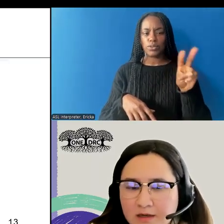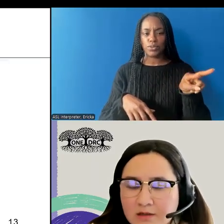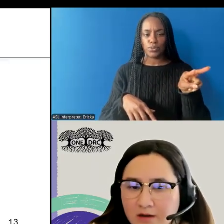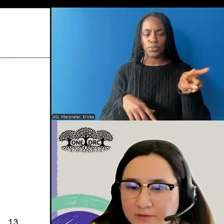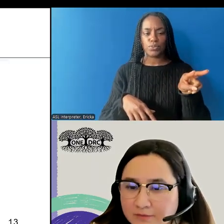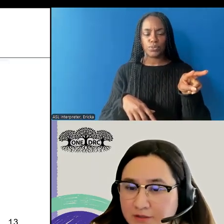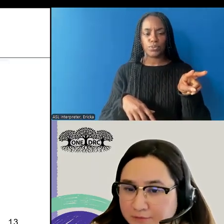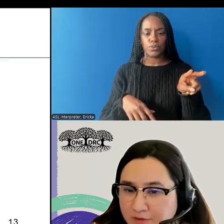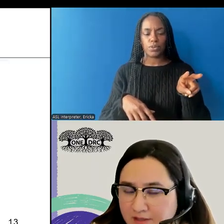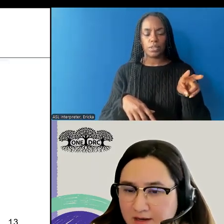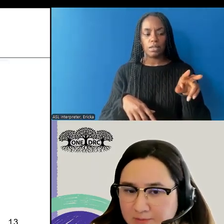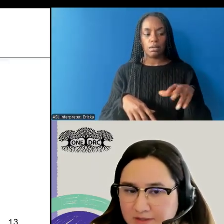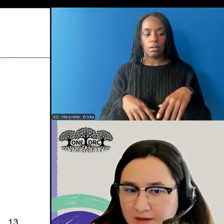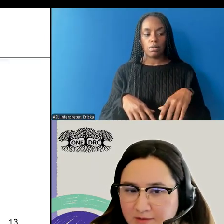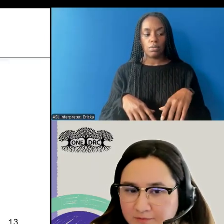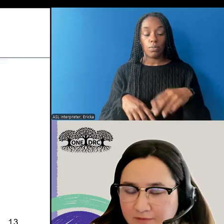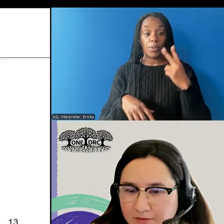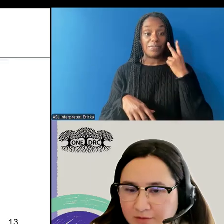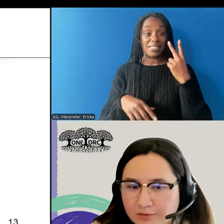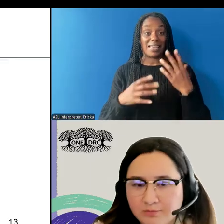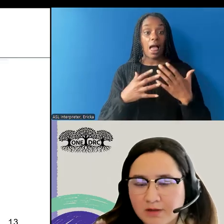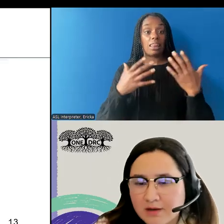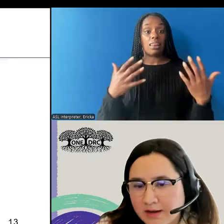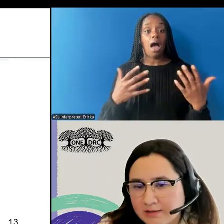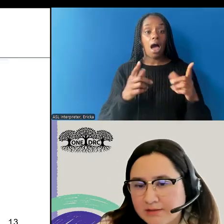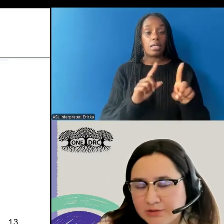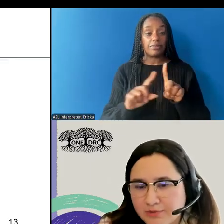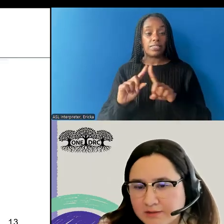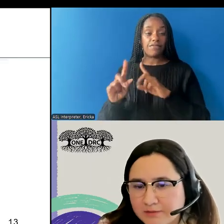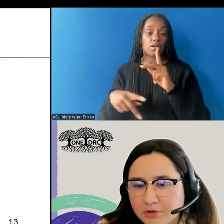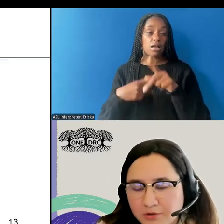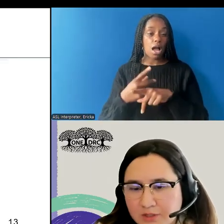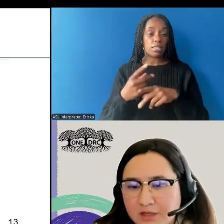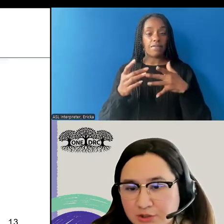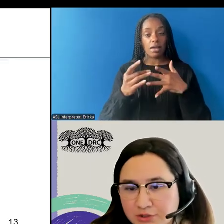a lot of different types of either a guidance directive or communication